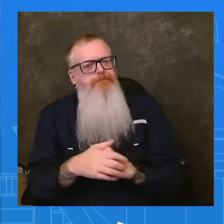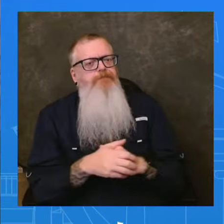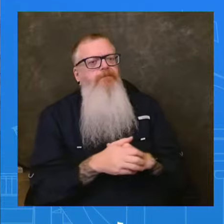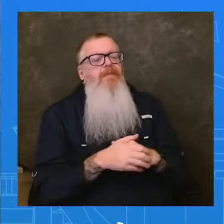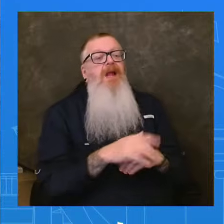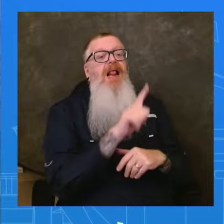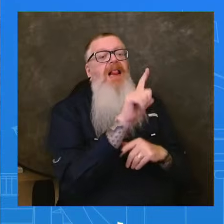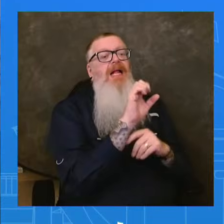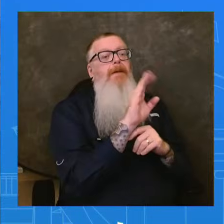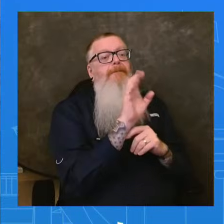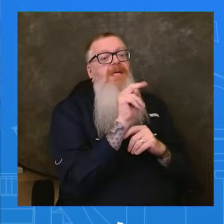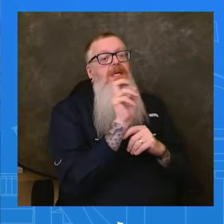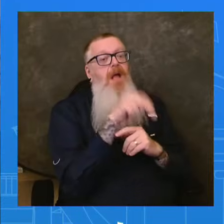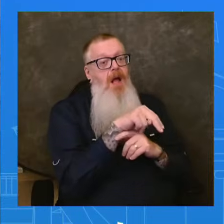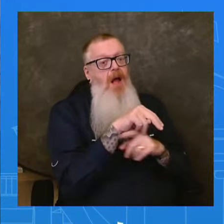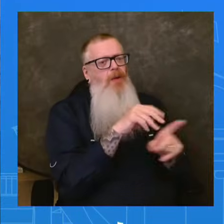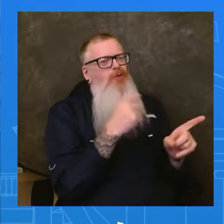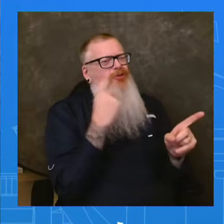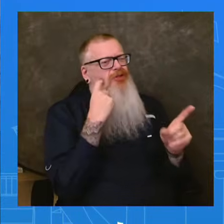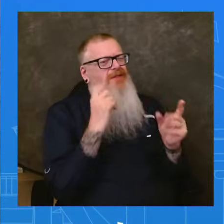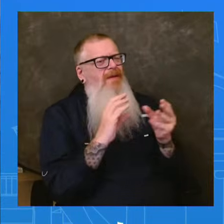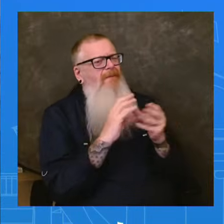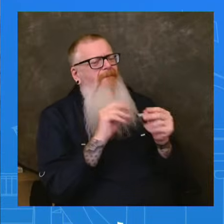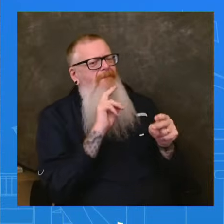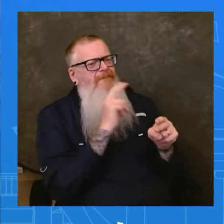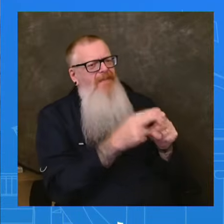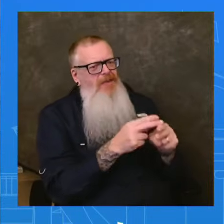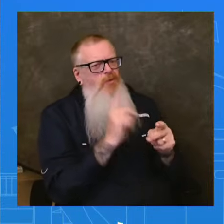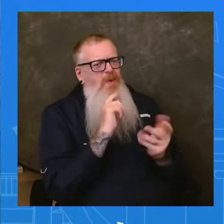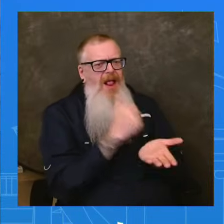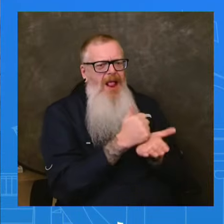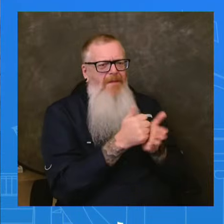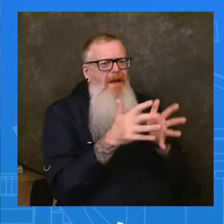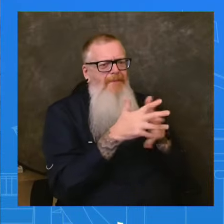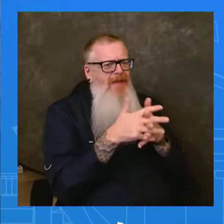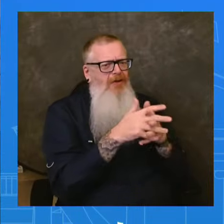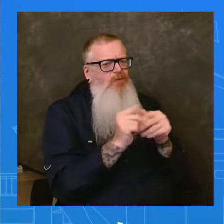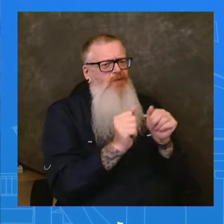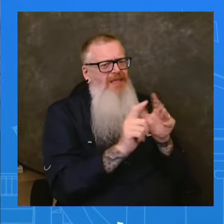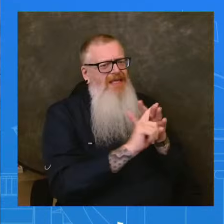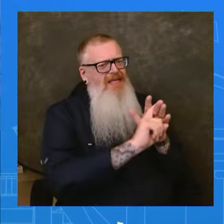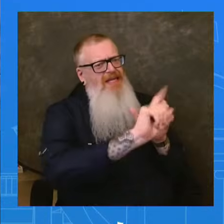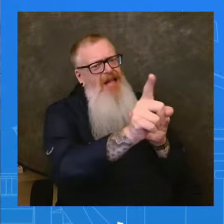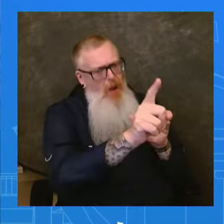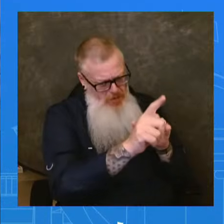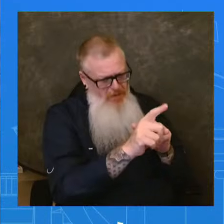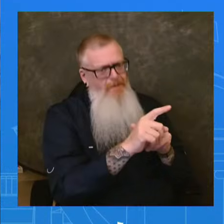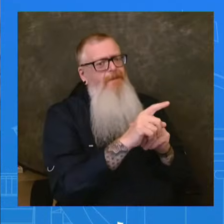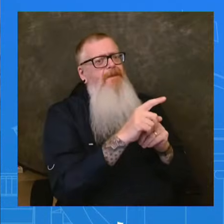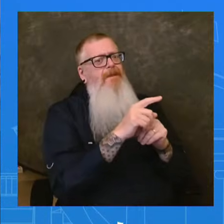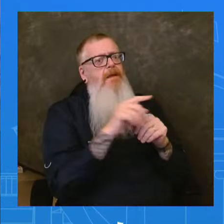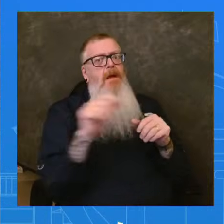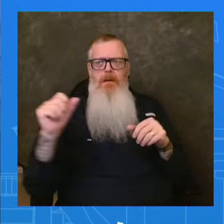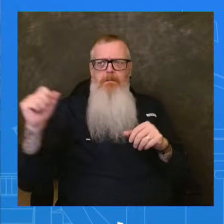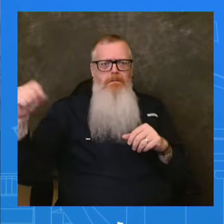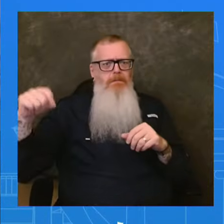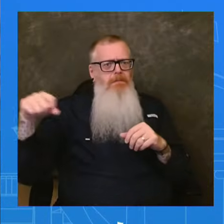Ms. Jean-Pierre: Yeah, Americans who are in Lebanon. The Press: So far, are those all -- are those all commercial flights at this point? Or are you talking about, like, some military charters or diplomatic charters as well?